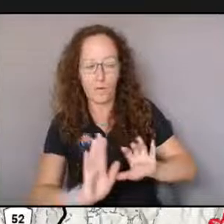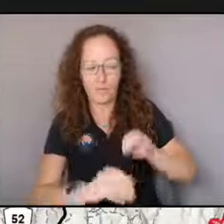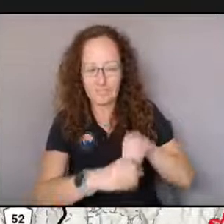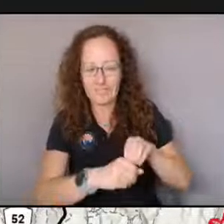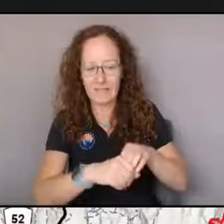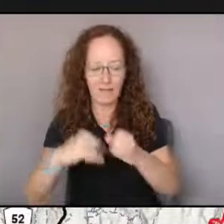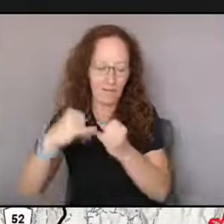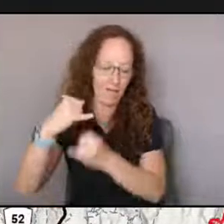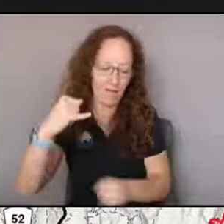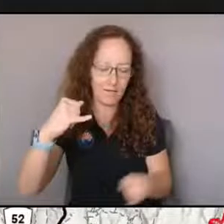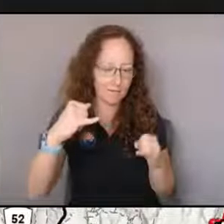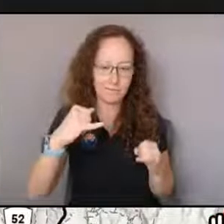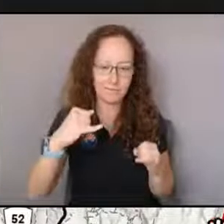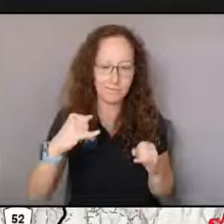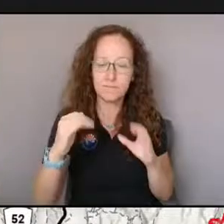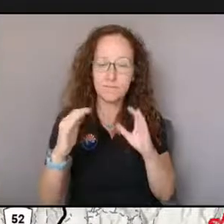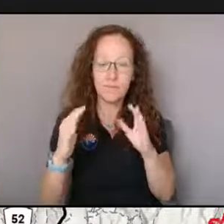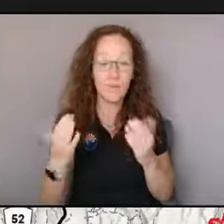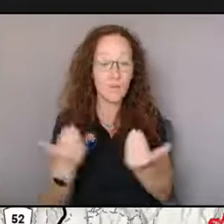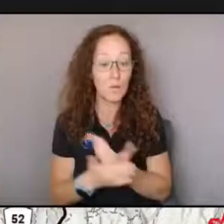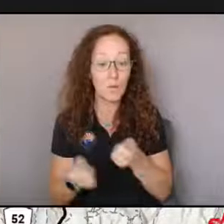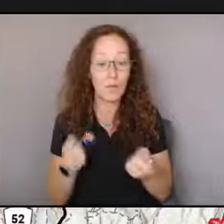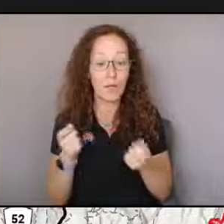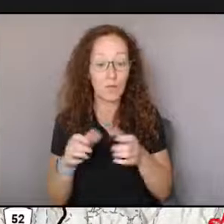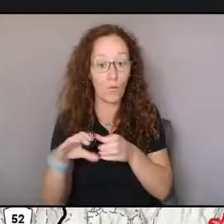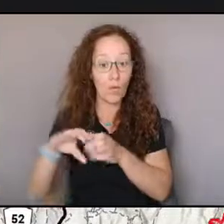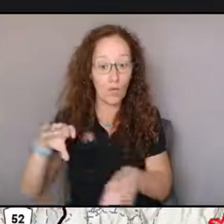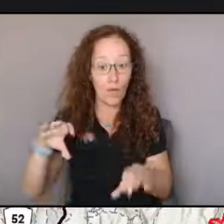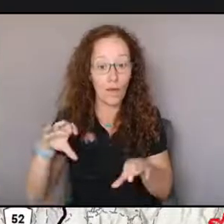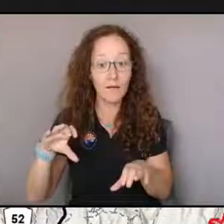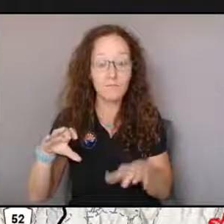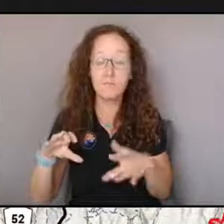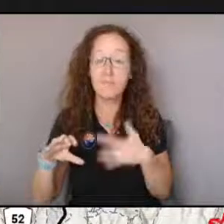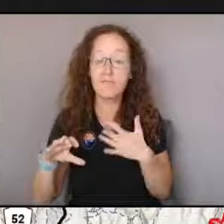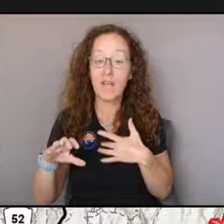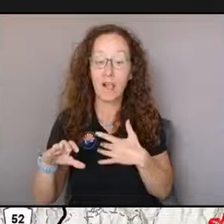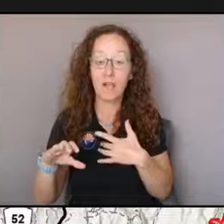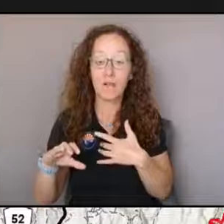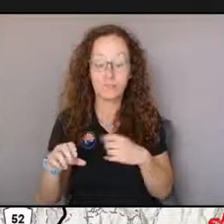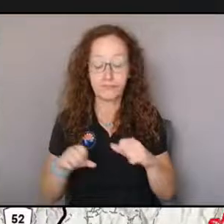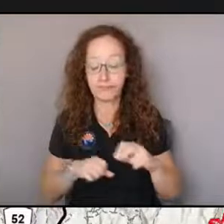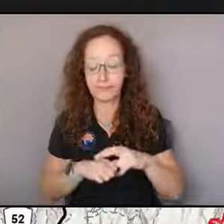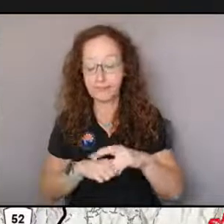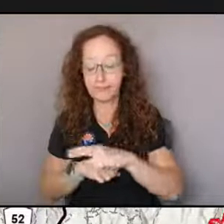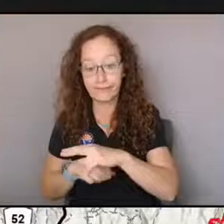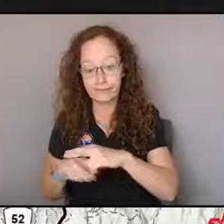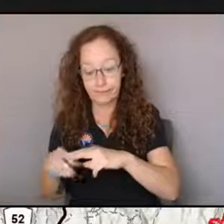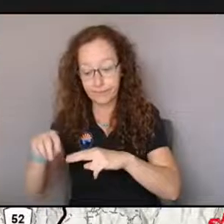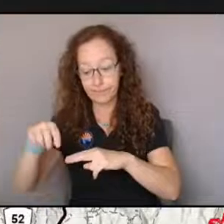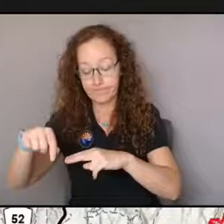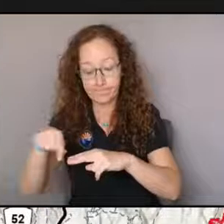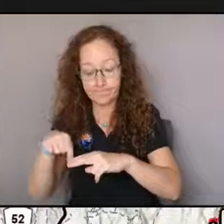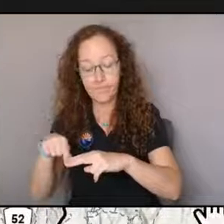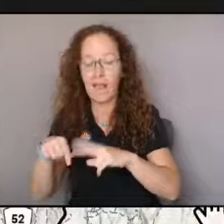NOT EXPECTING ANY ISSUES WITH THE NEW CONTROL LINE THEY HAVE BETWEEN THE TWO FINGERS.